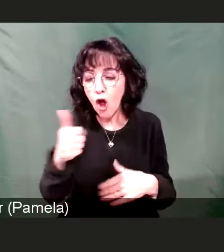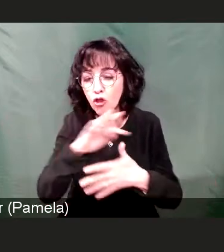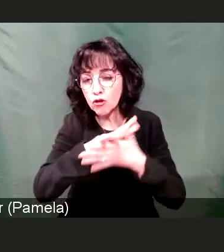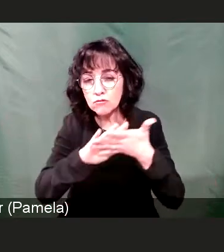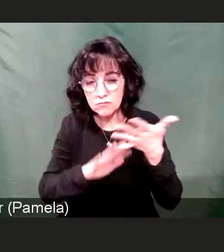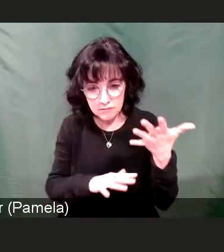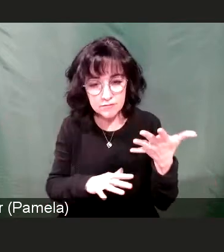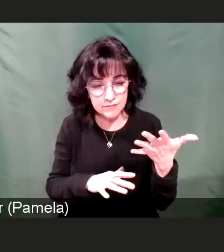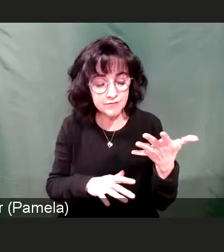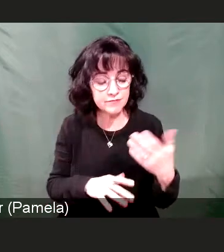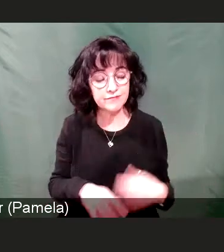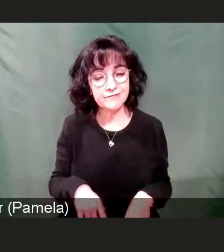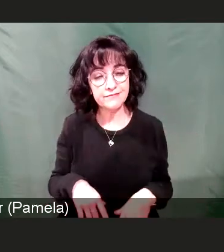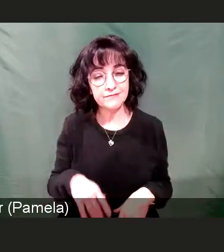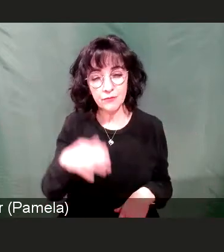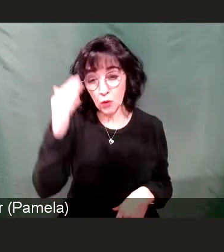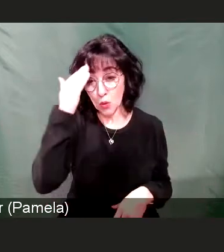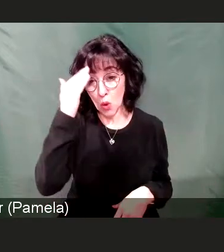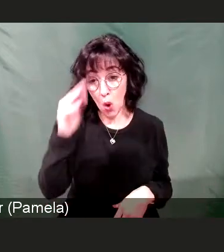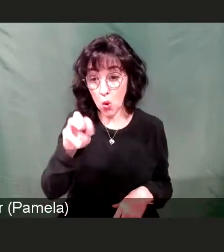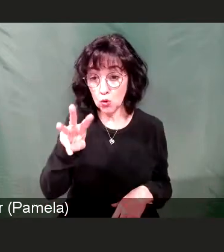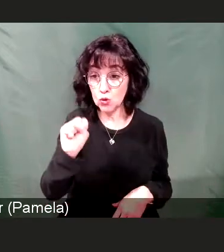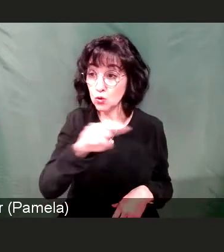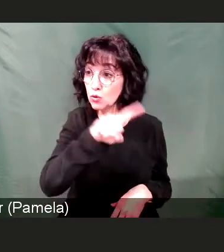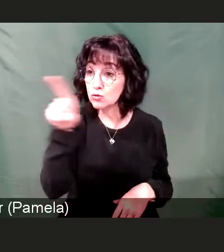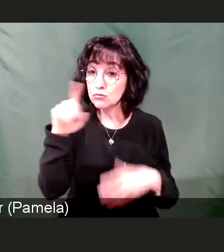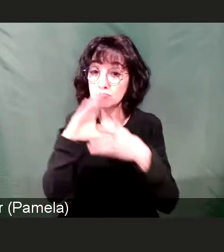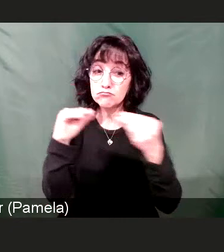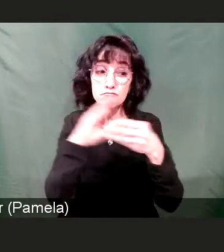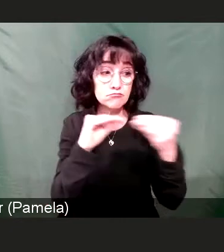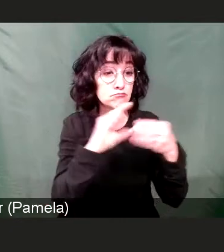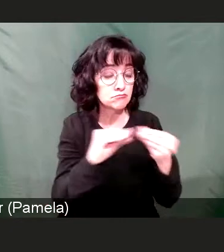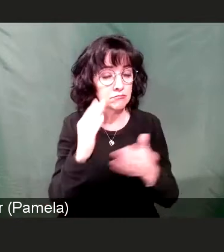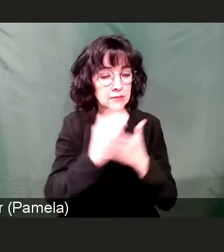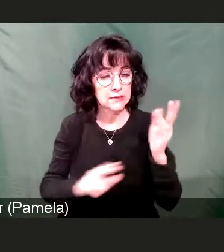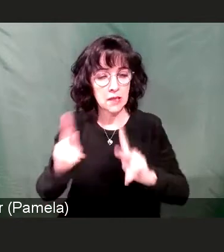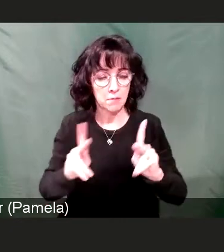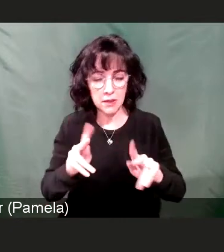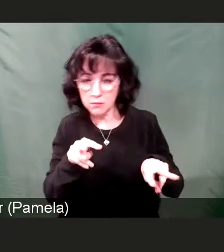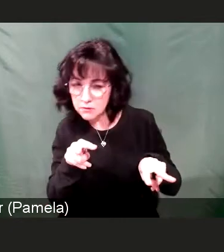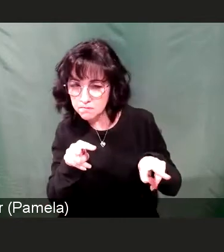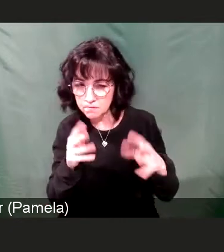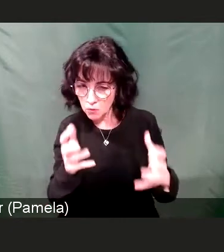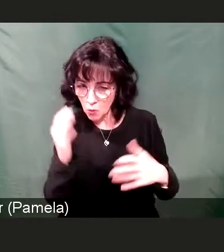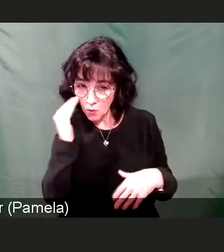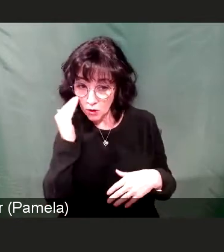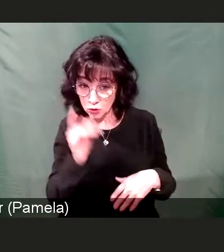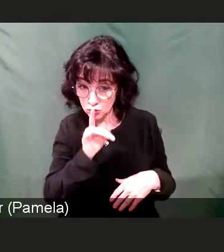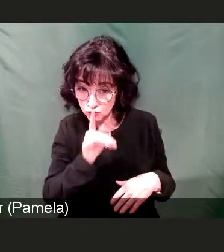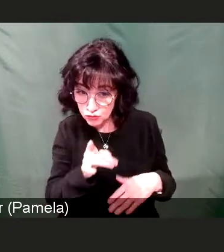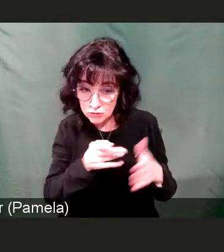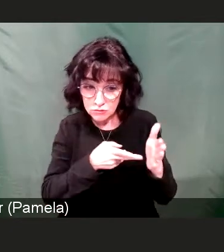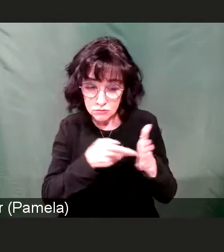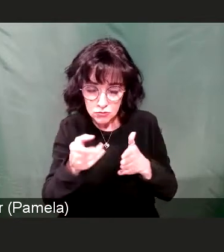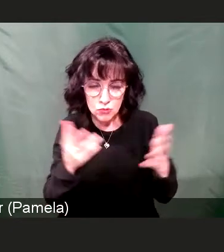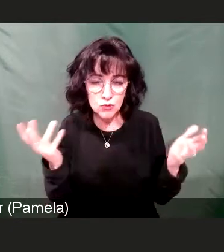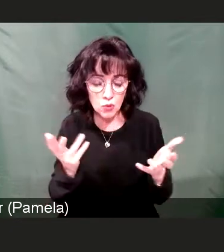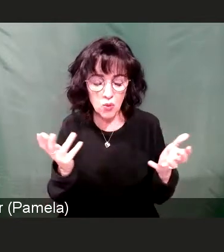I normally start by talking about where we are in COVID. And what I'm going to do is actually provide some numbers.